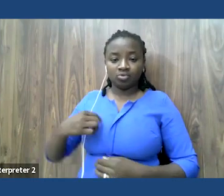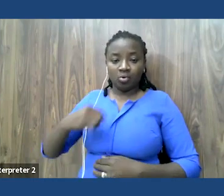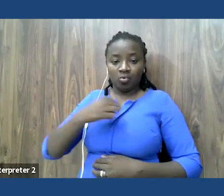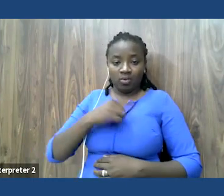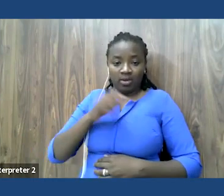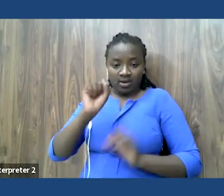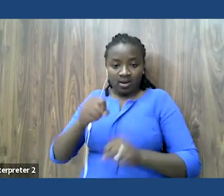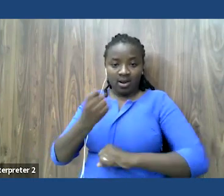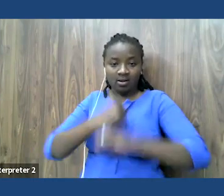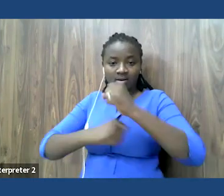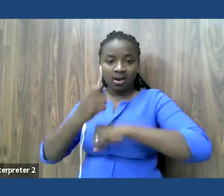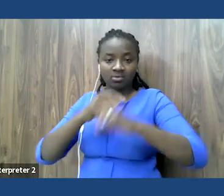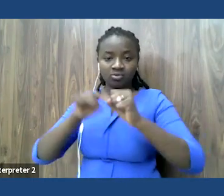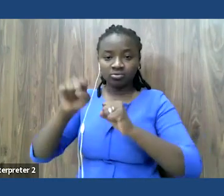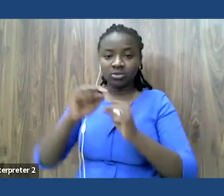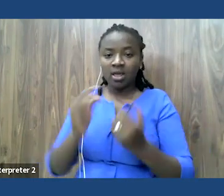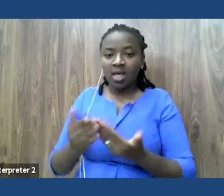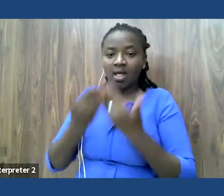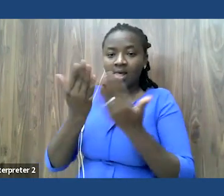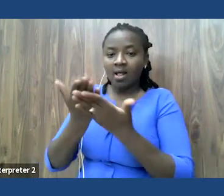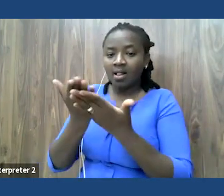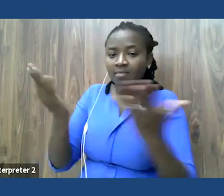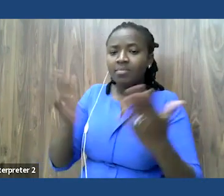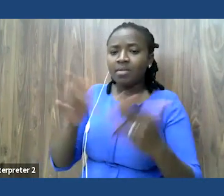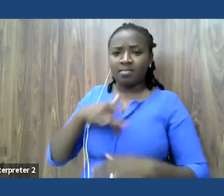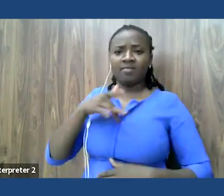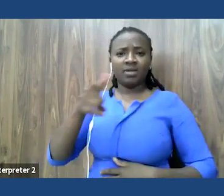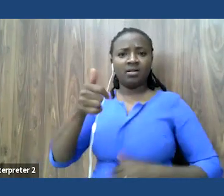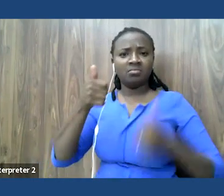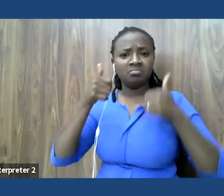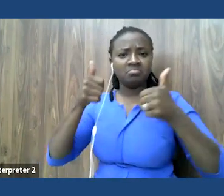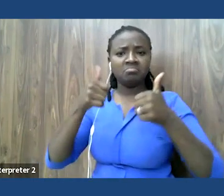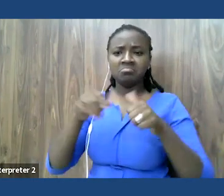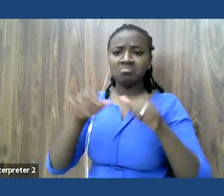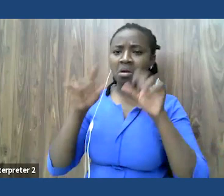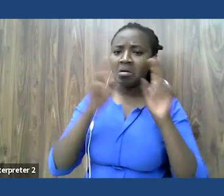Right now we don't have -- it's wonderful to hear about AARP, new project.